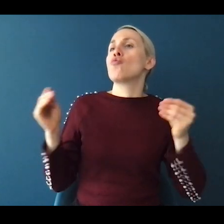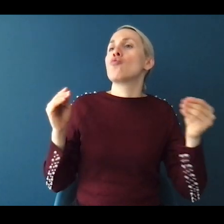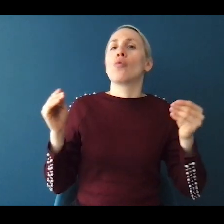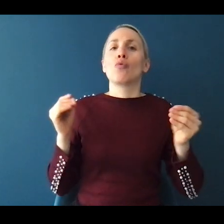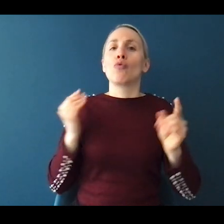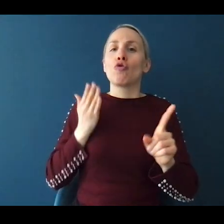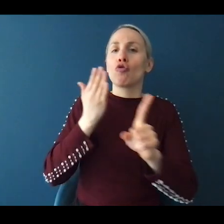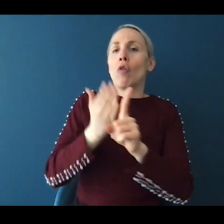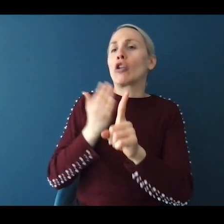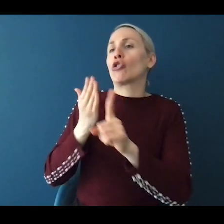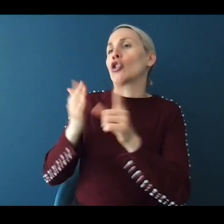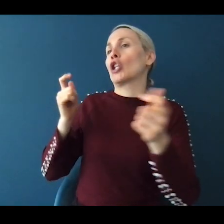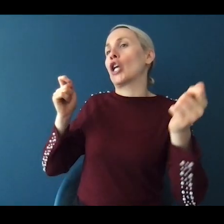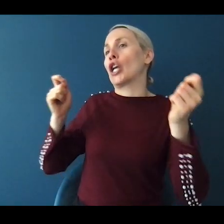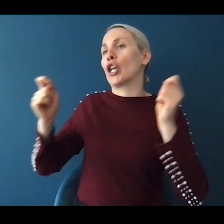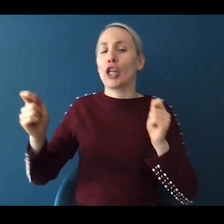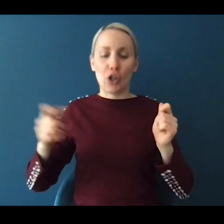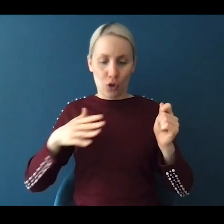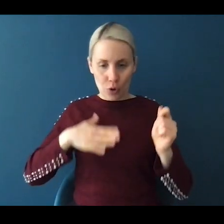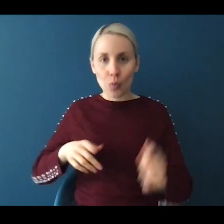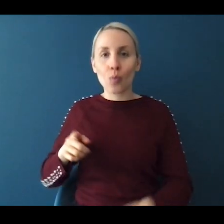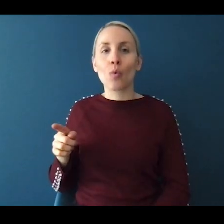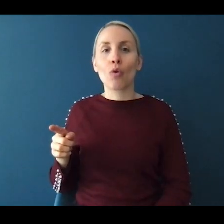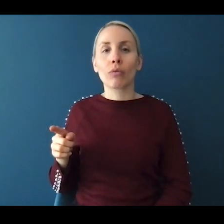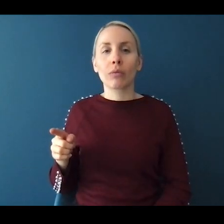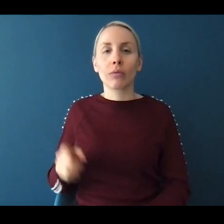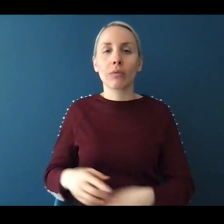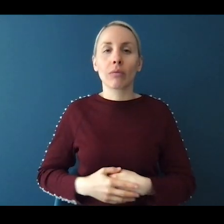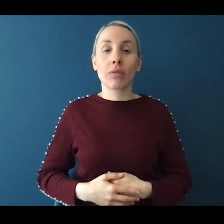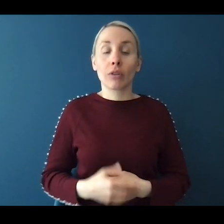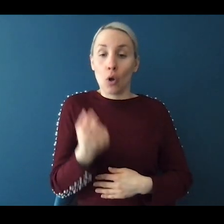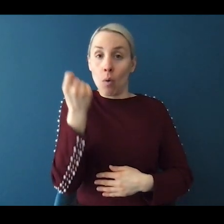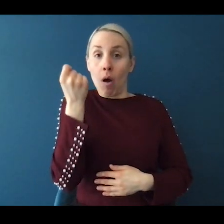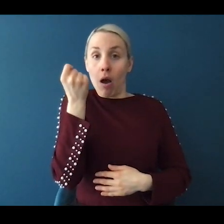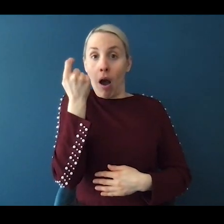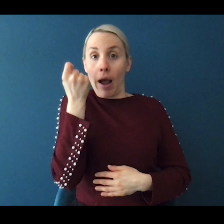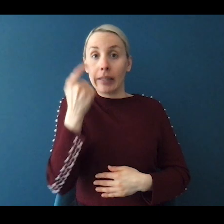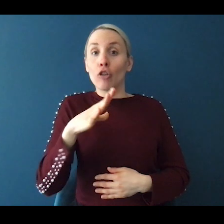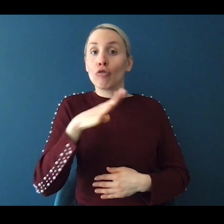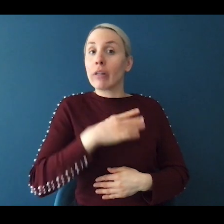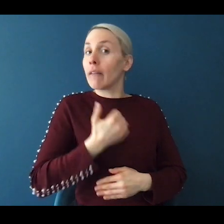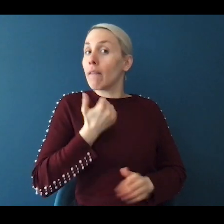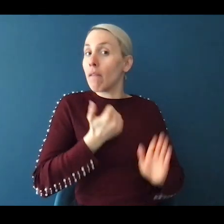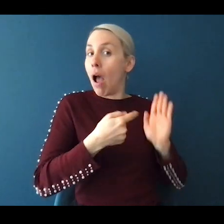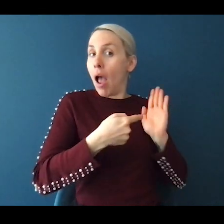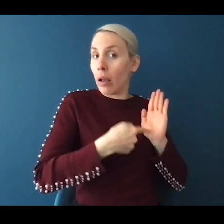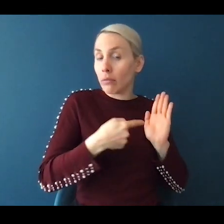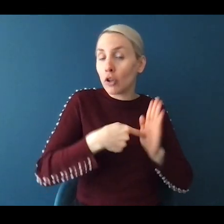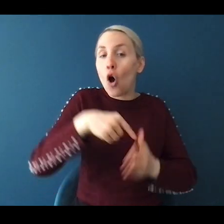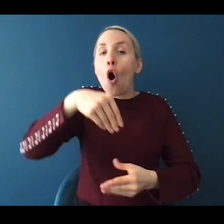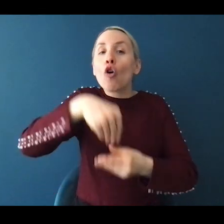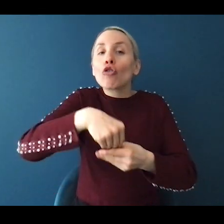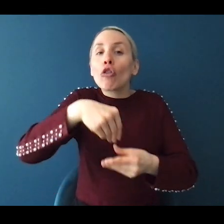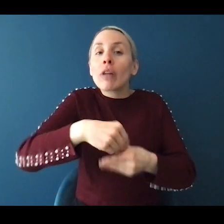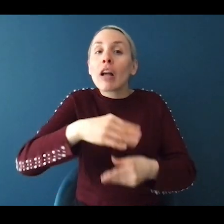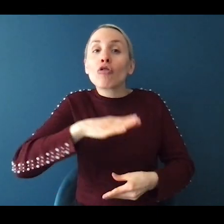so I suggest to have your ideas ready to have some contacts ready if you need them for your